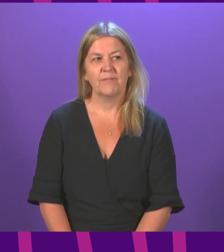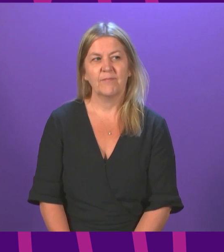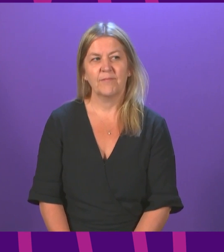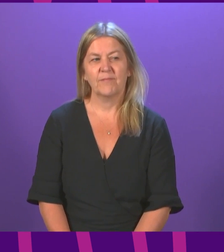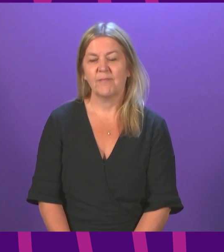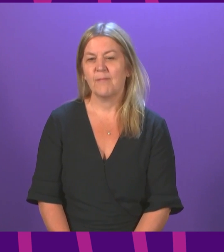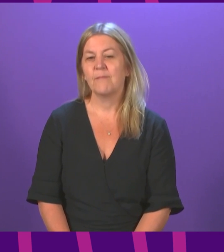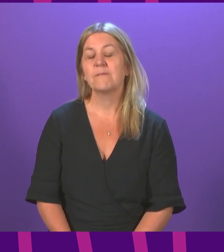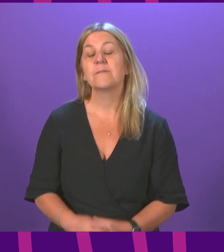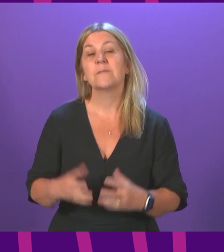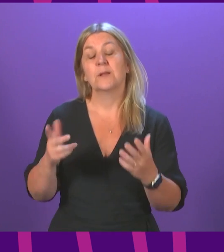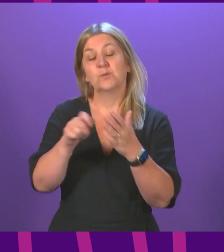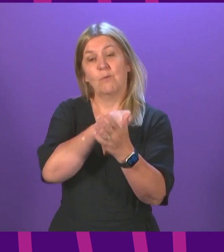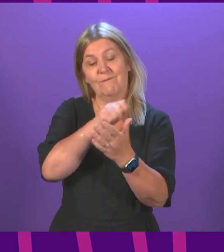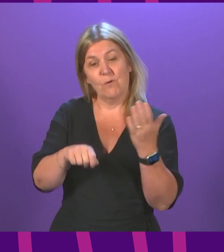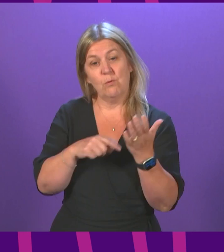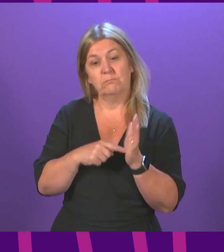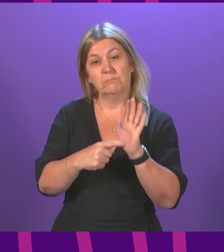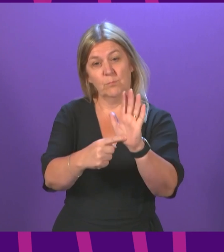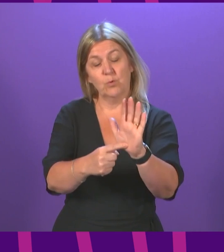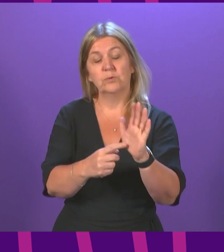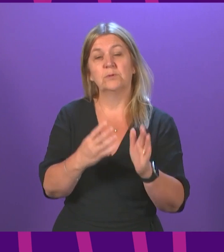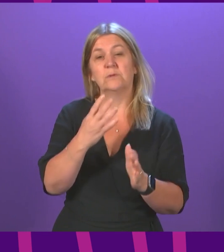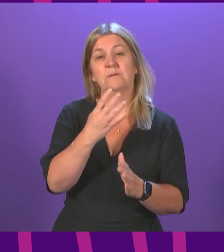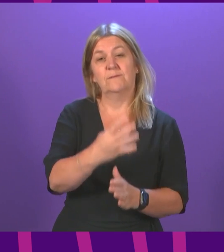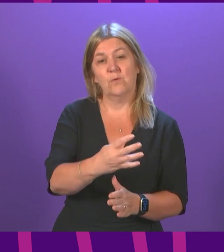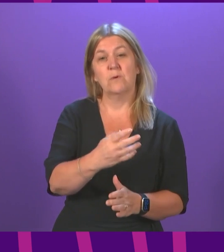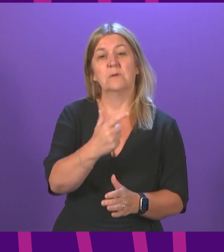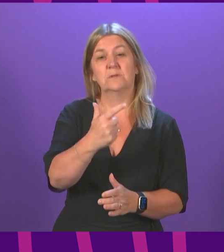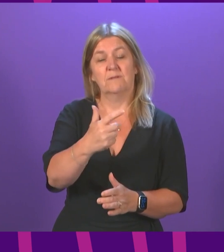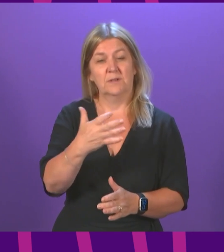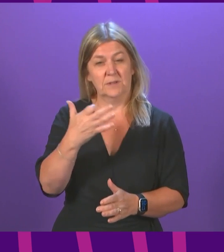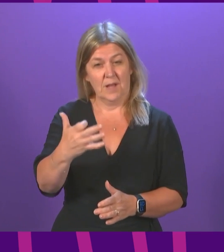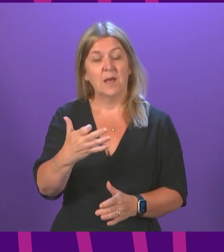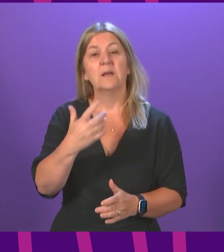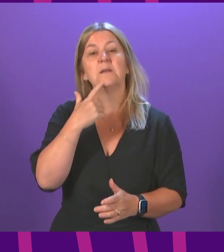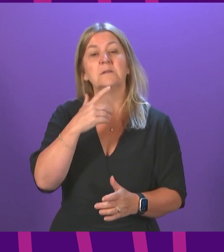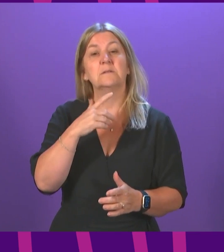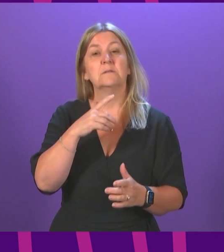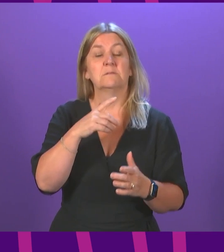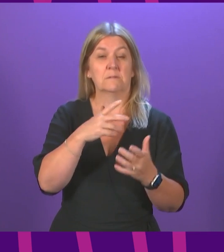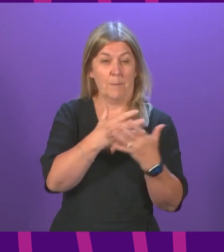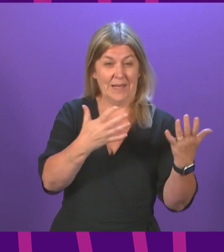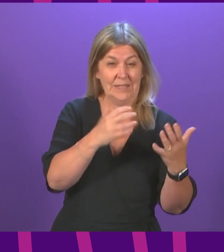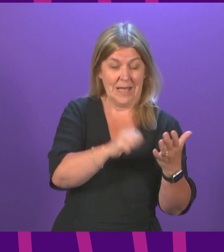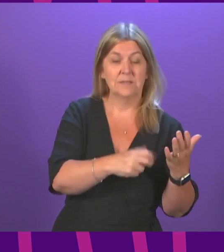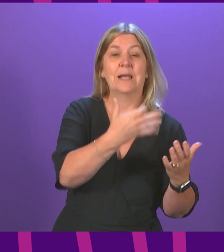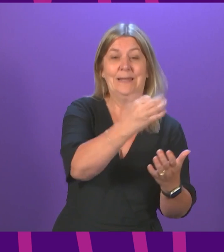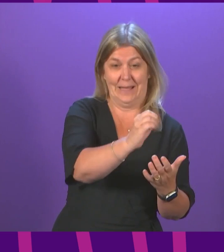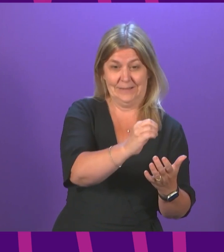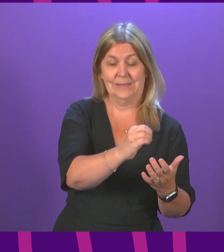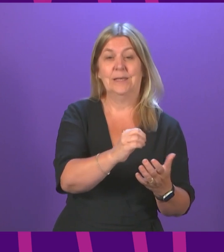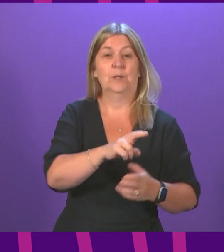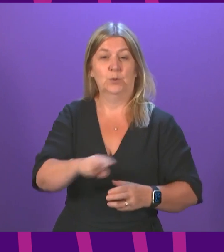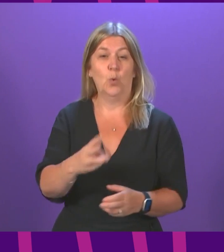The result of the division is: For 90, Against 32, Abstentions 0.